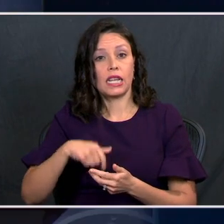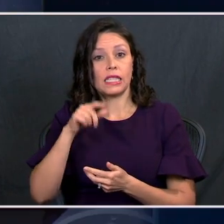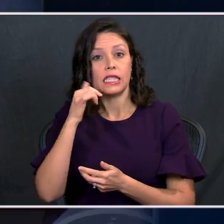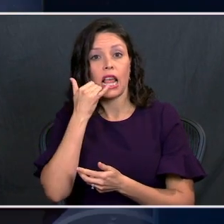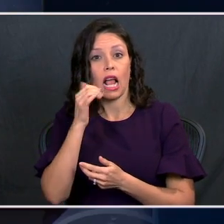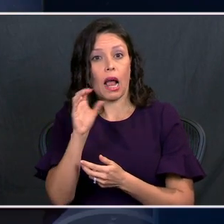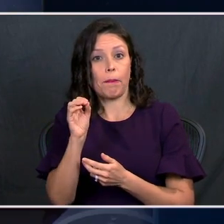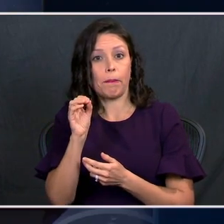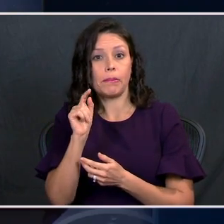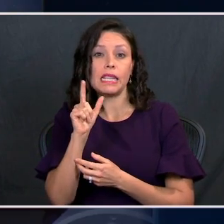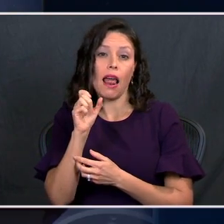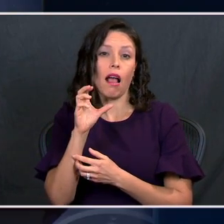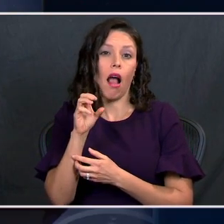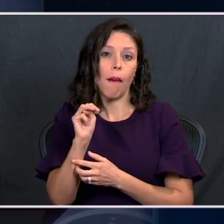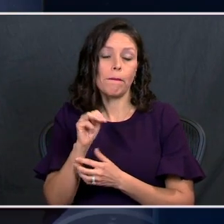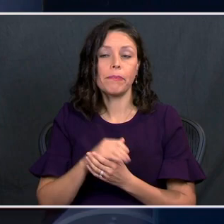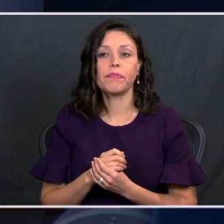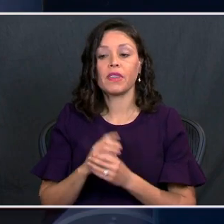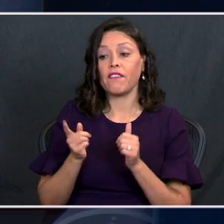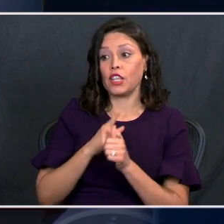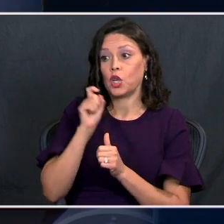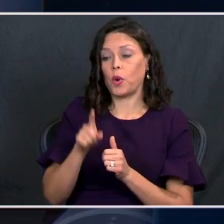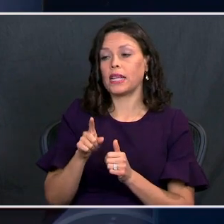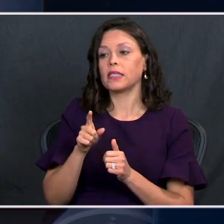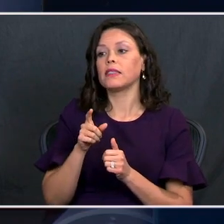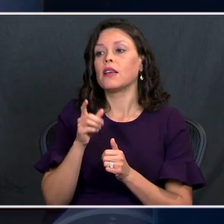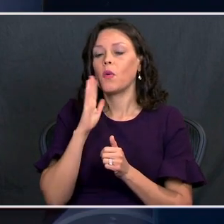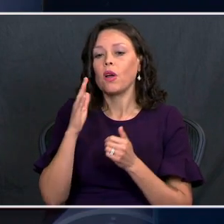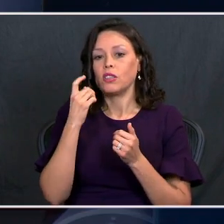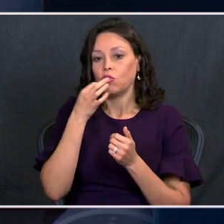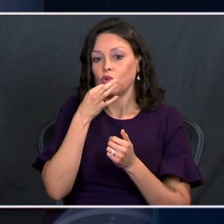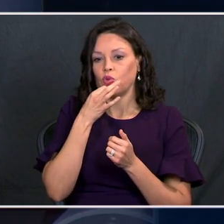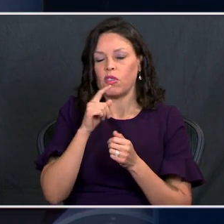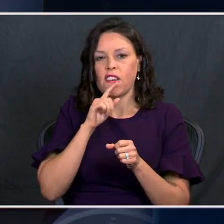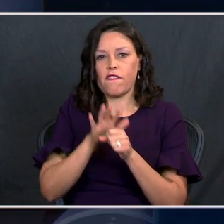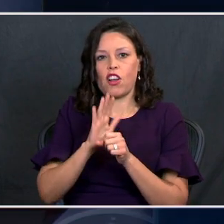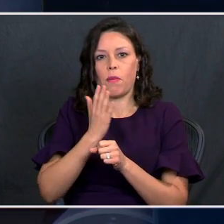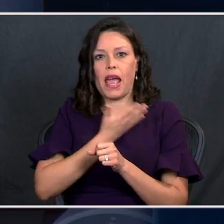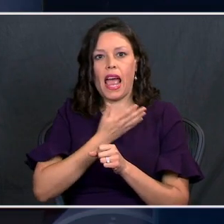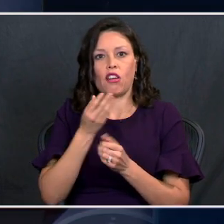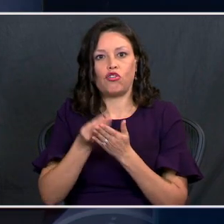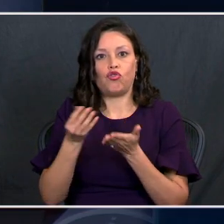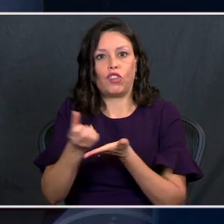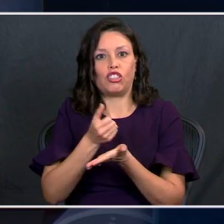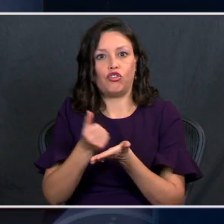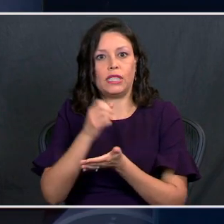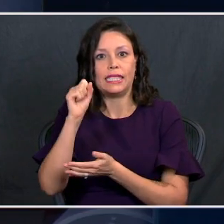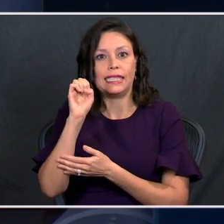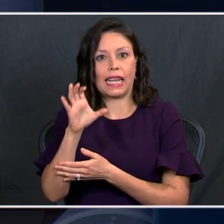Ms. Psaki: On the first question: Fortunately, we're about to have a Treasury Secretary confirmed, and I'd send you to them to speak to any reviews